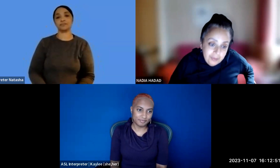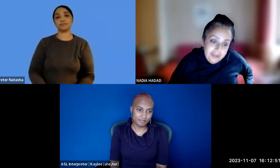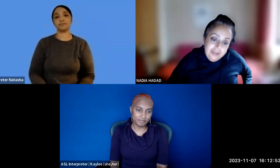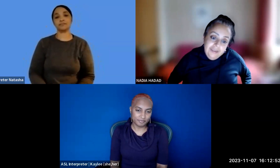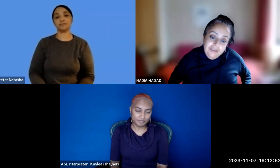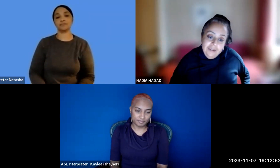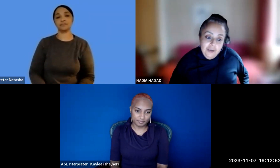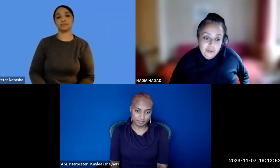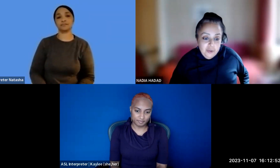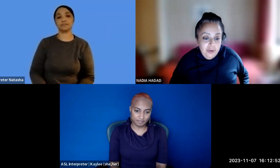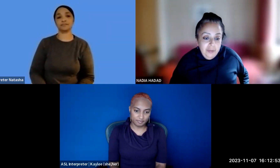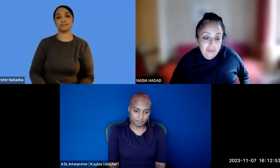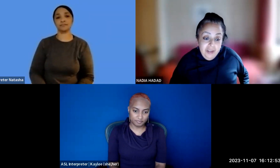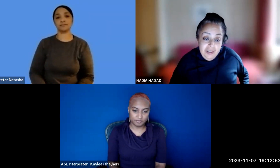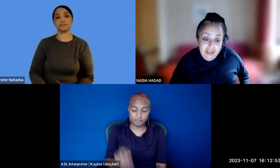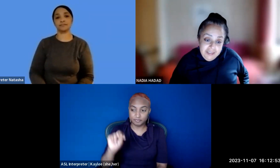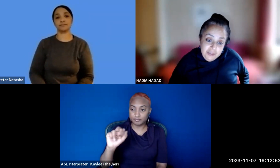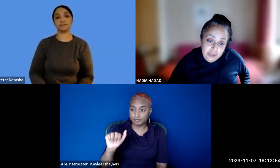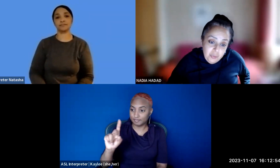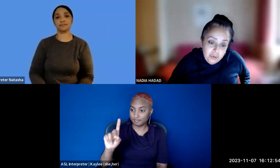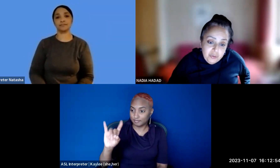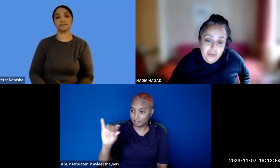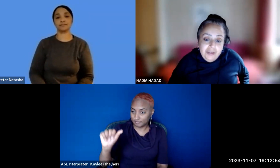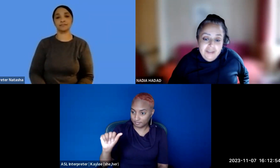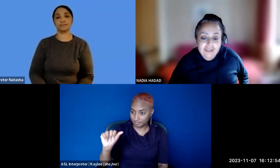I'm really glad that worked well